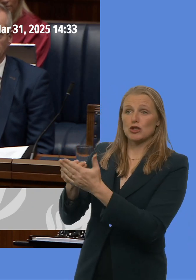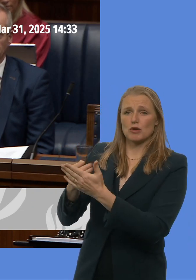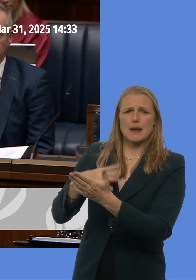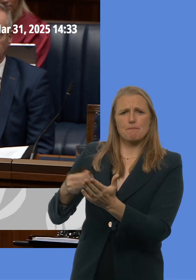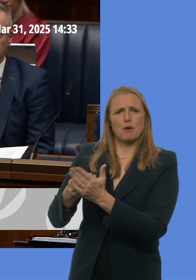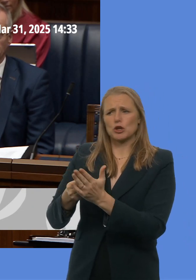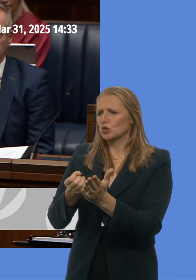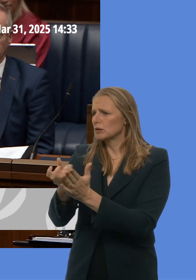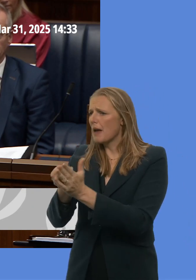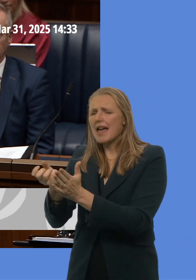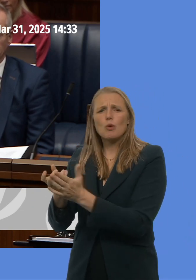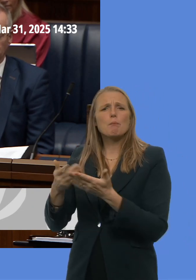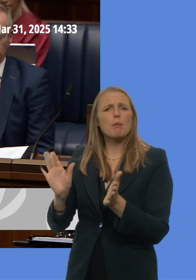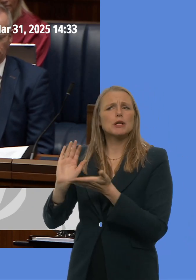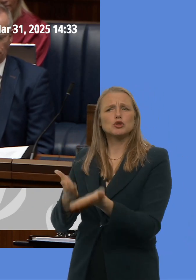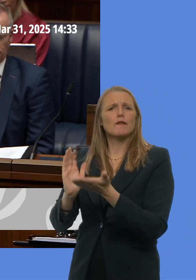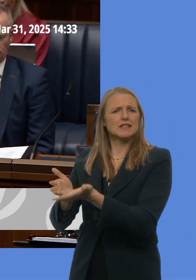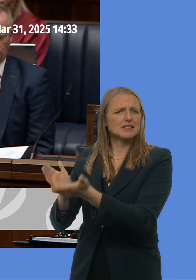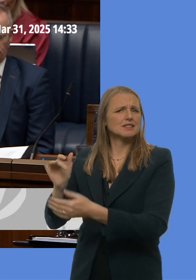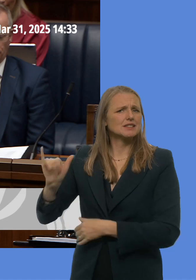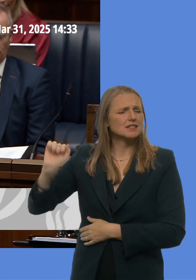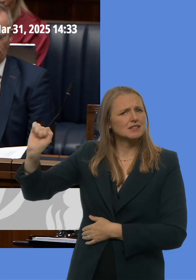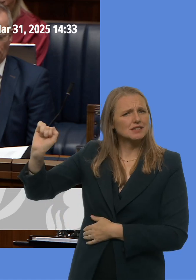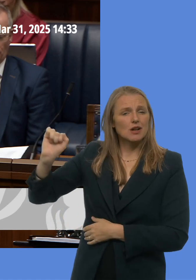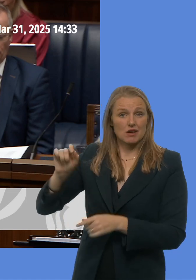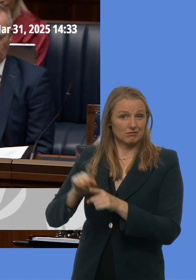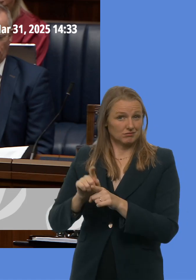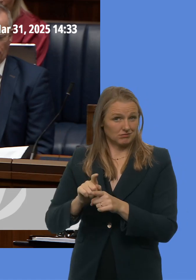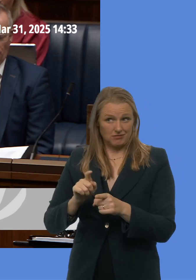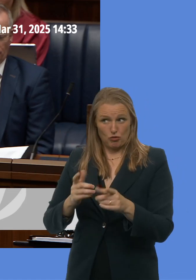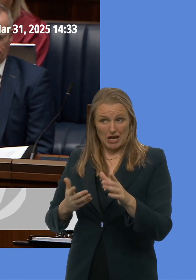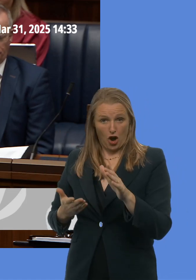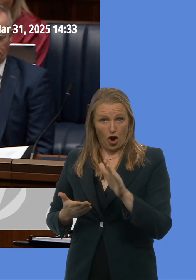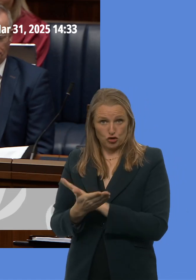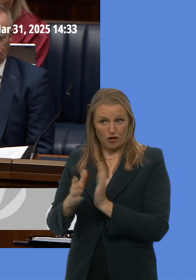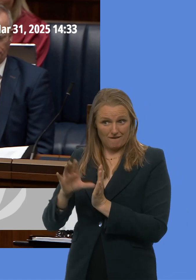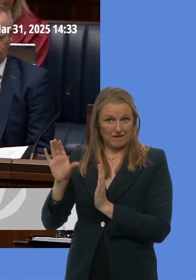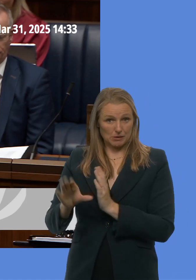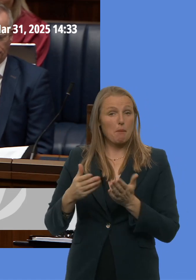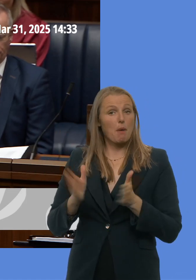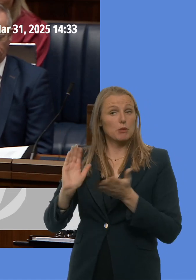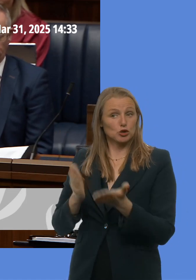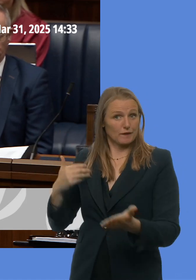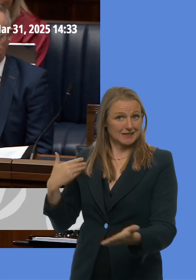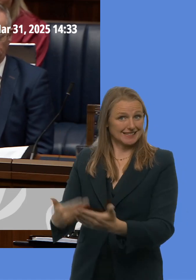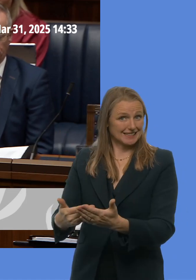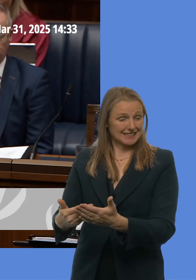those vital public services and to tackle the underinvestment in our public services. The Chancellor did not get that from her